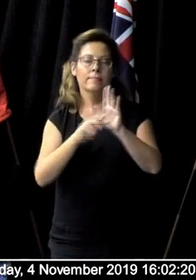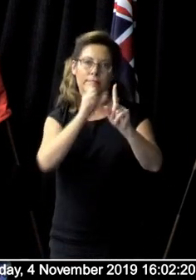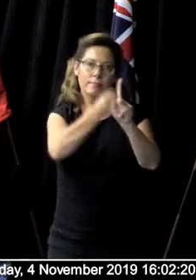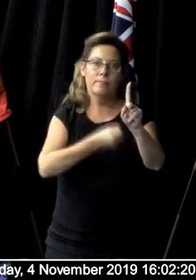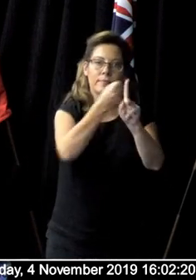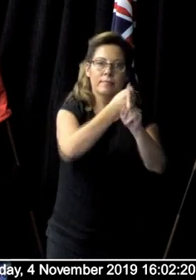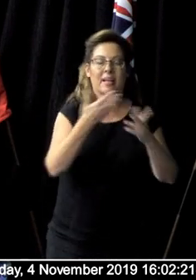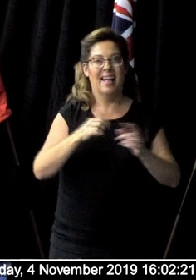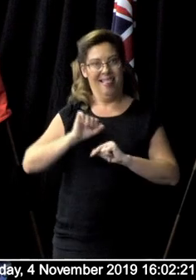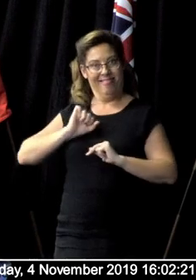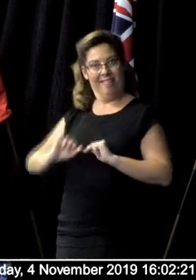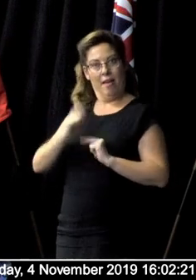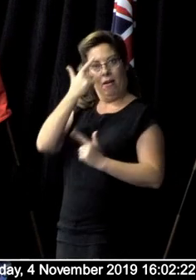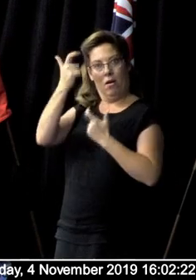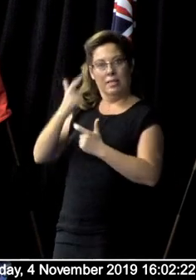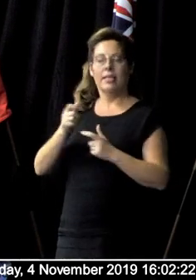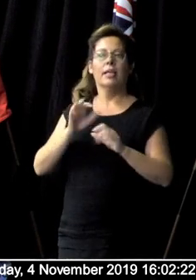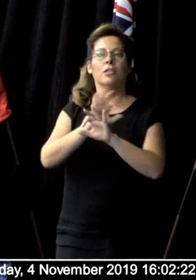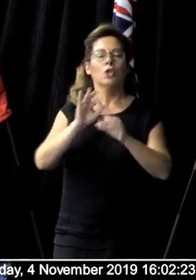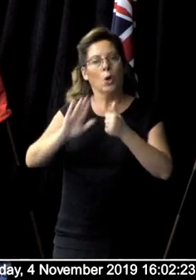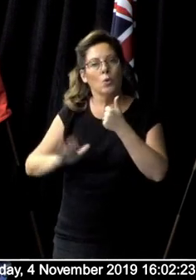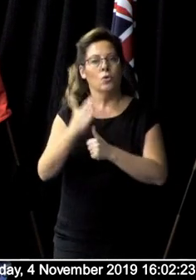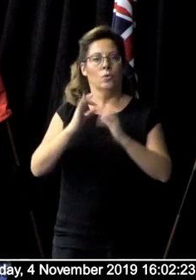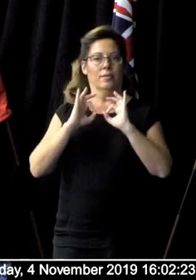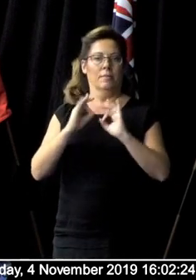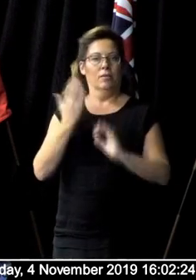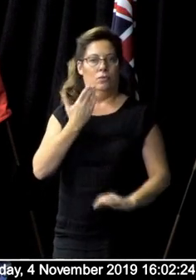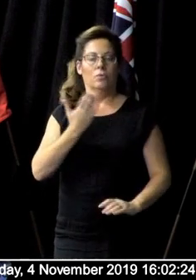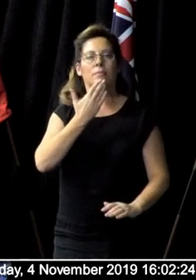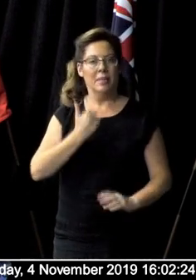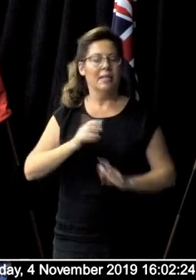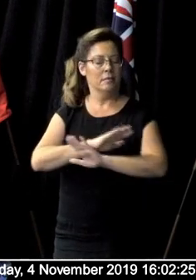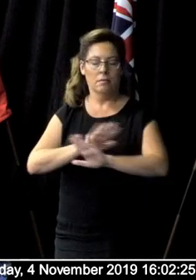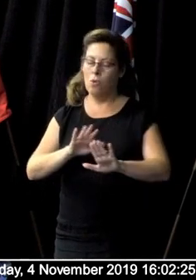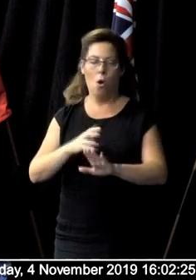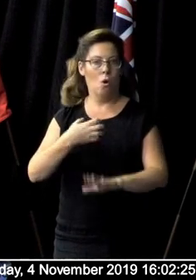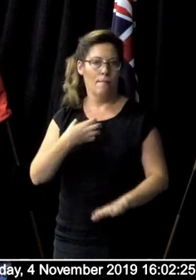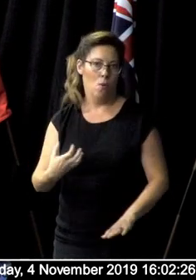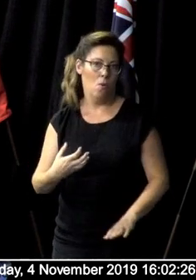special schools would be built and opened, and I guess that’s one of the things that